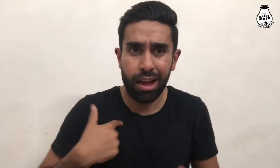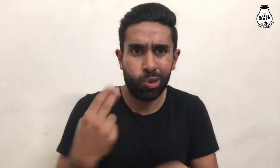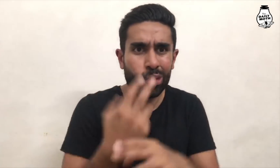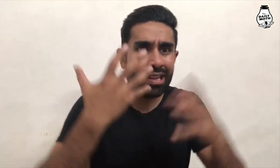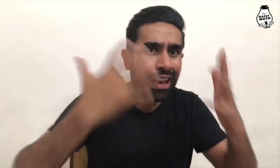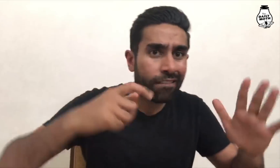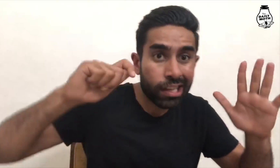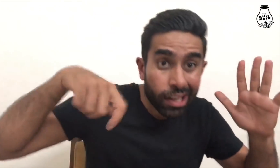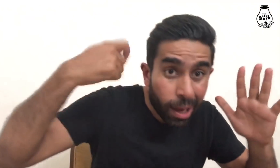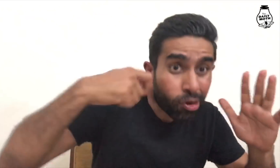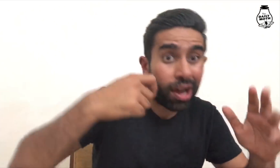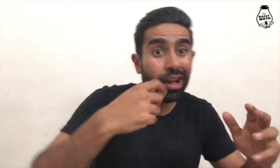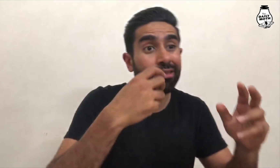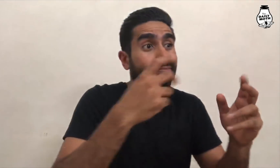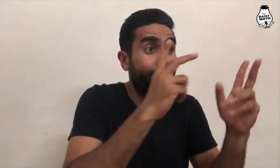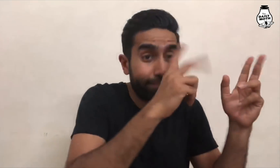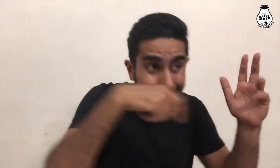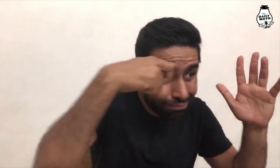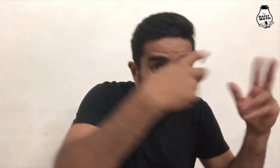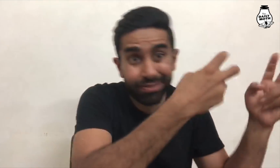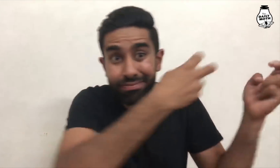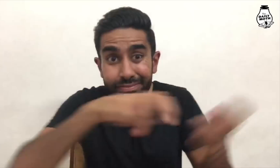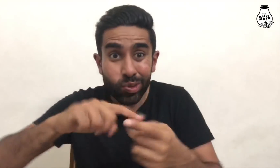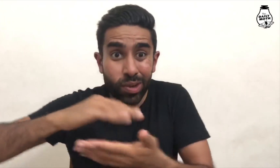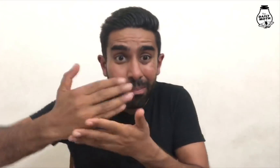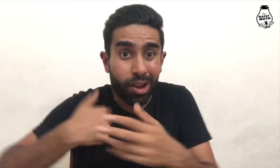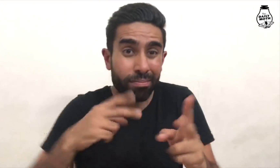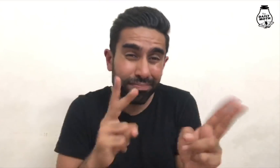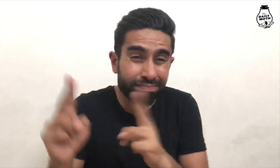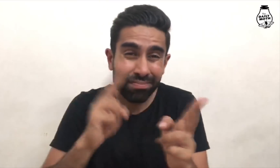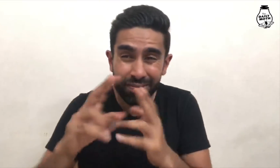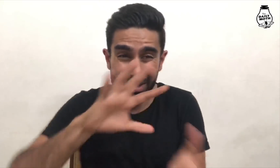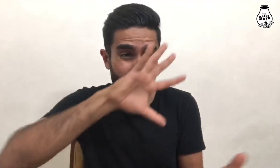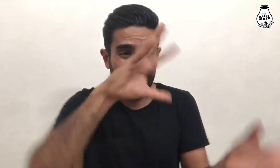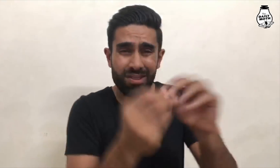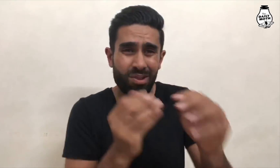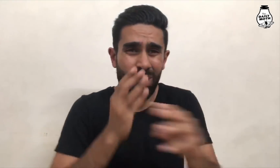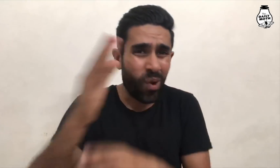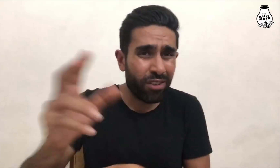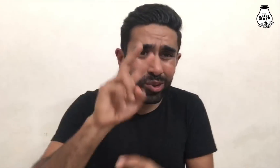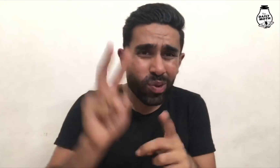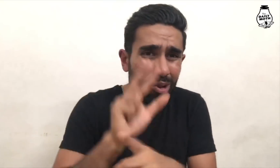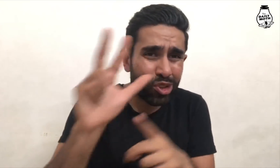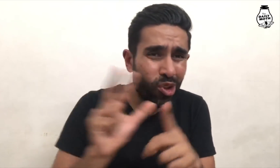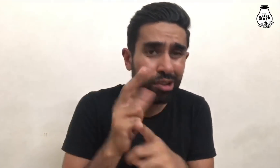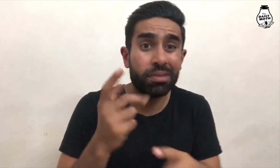I use a lot of camera, importing it to my laptop, a lot of editing, it takes over two or three hours.